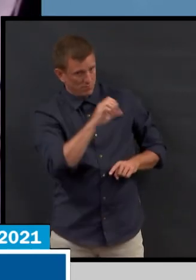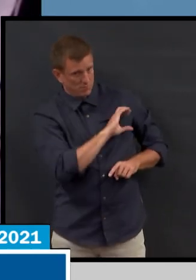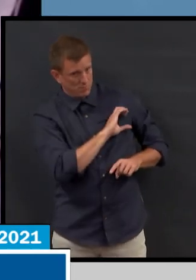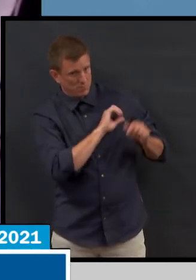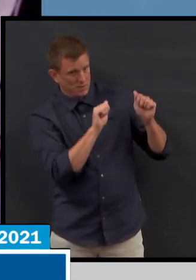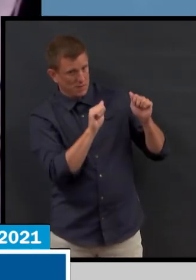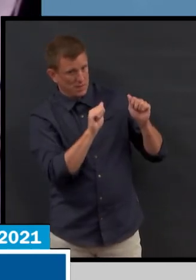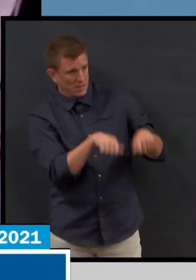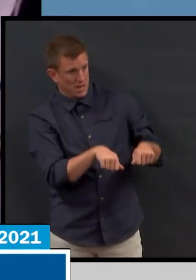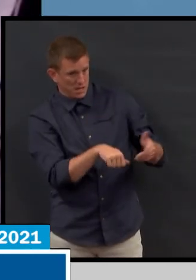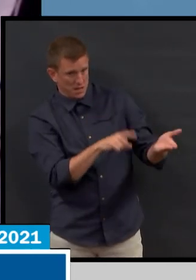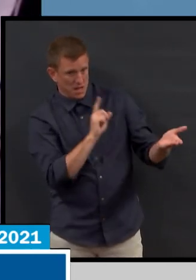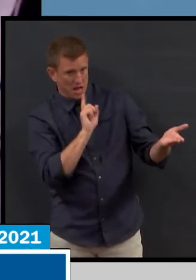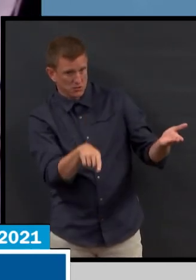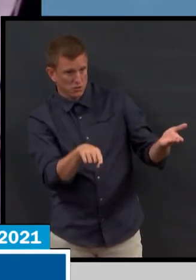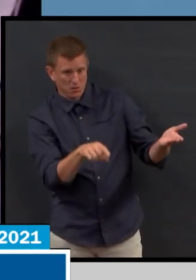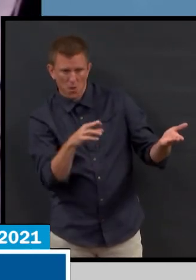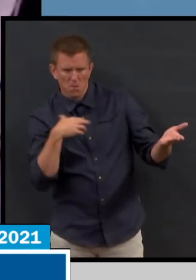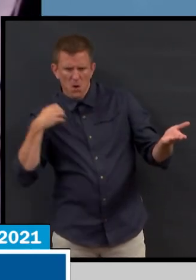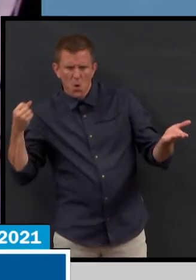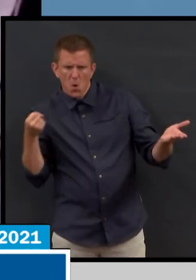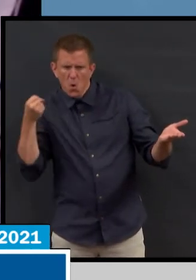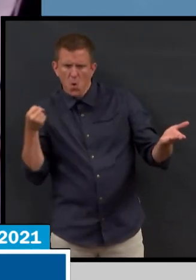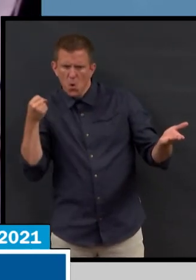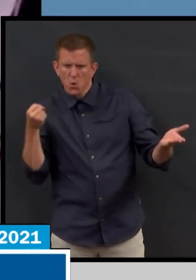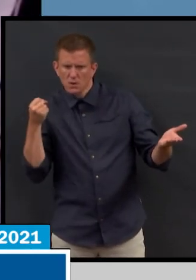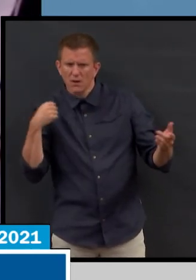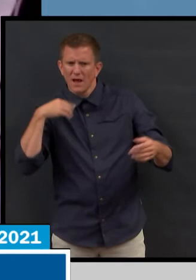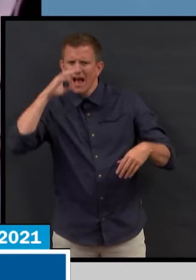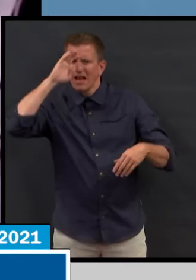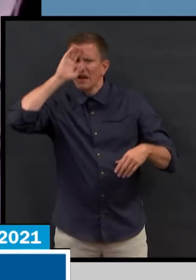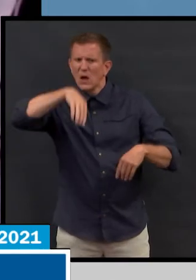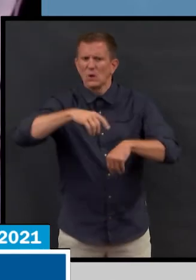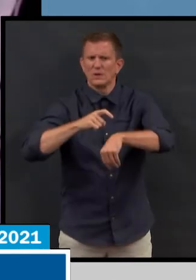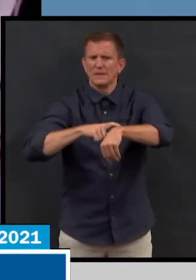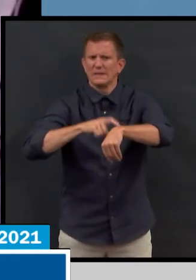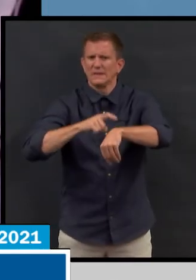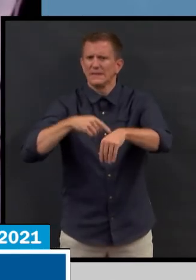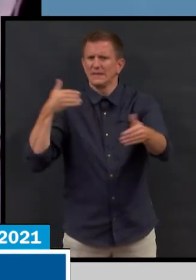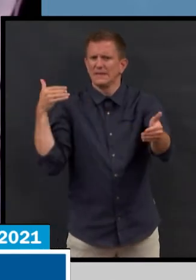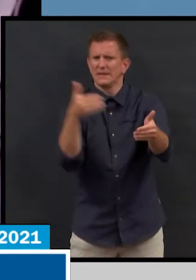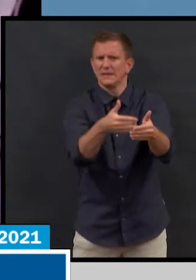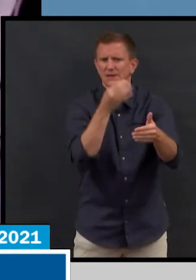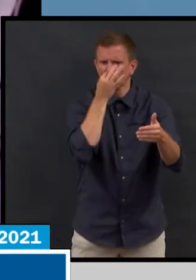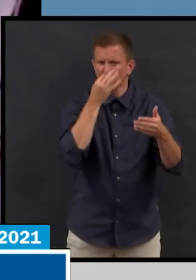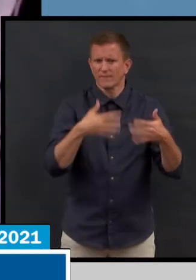in the end is coming up pretty quickly we've got to hear from denver parks and rec and uh mallory